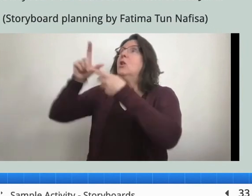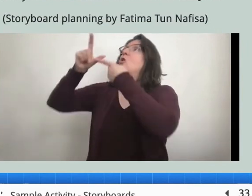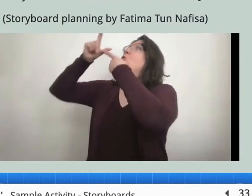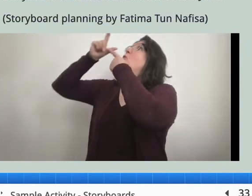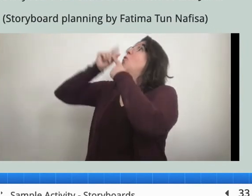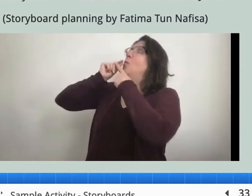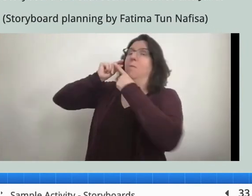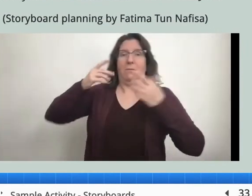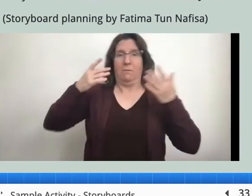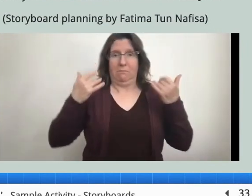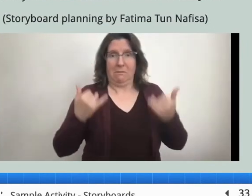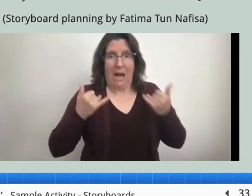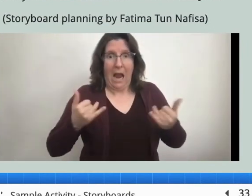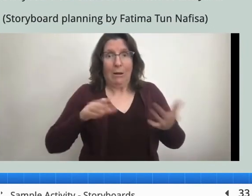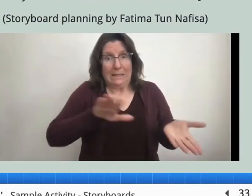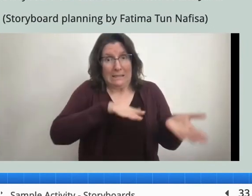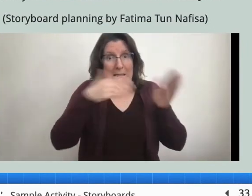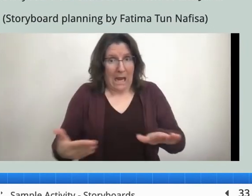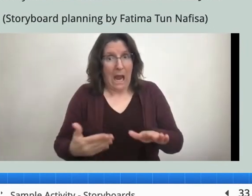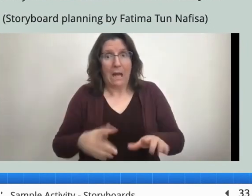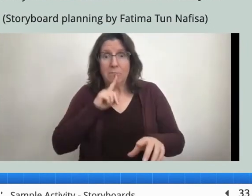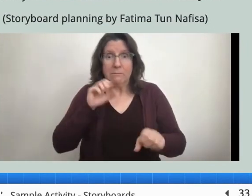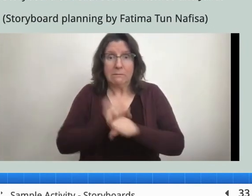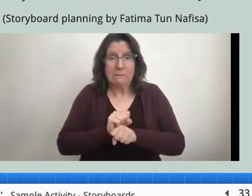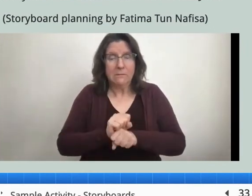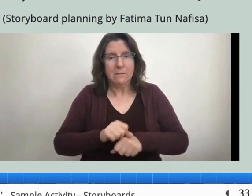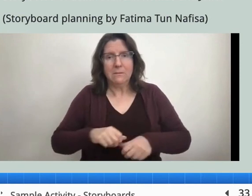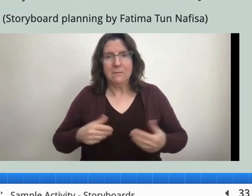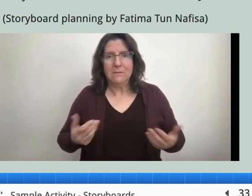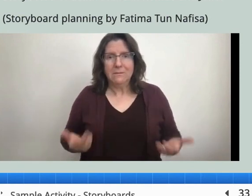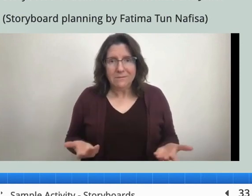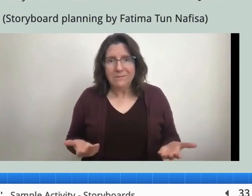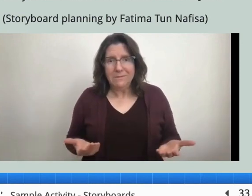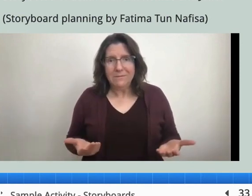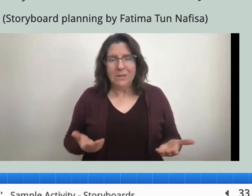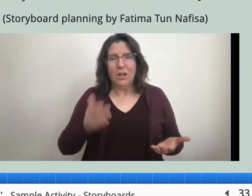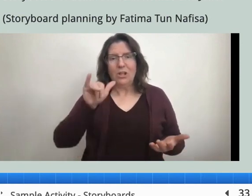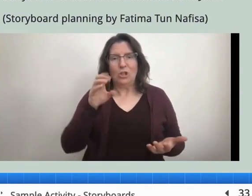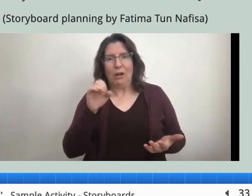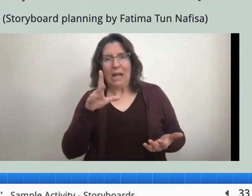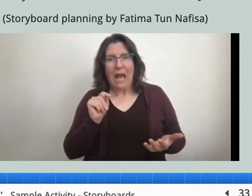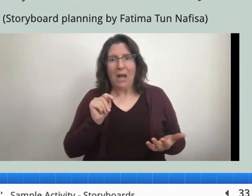He takes the poison, and actually dies.